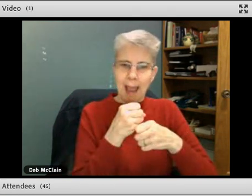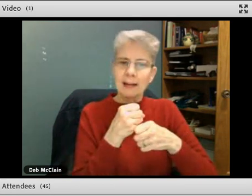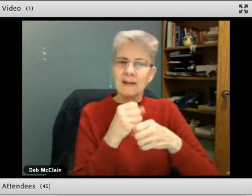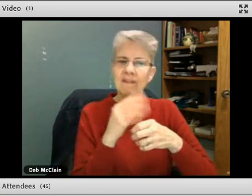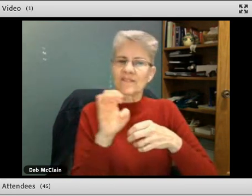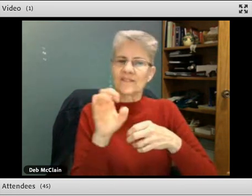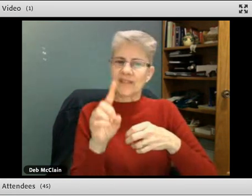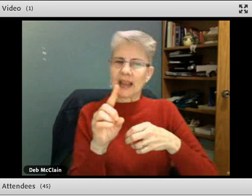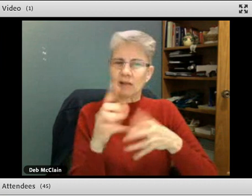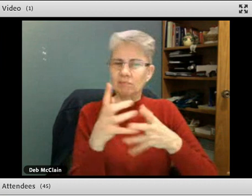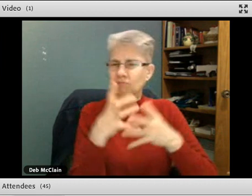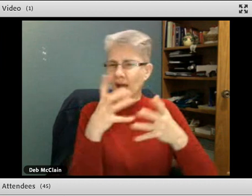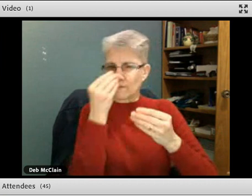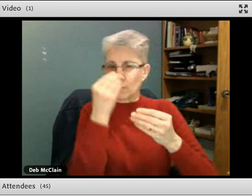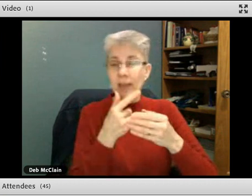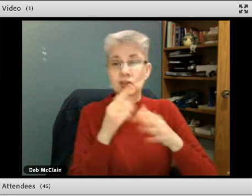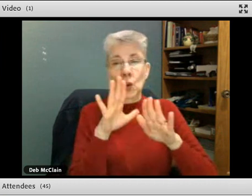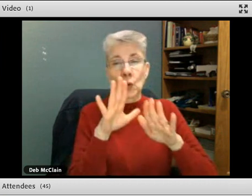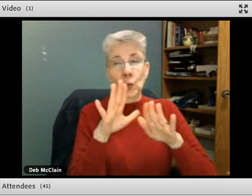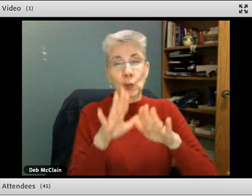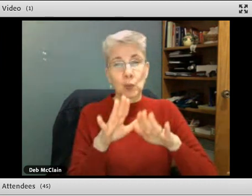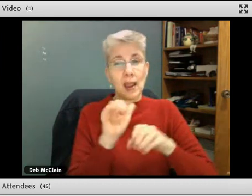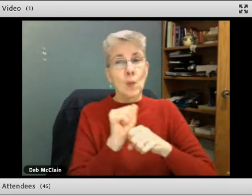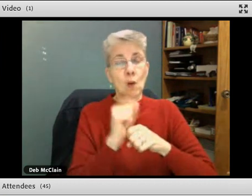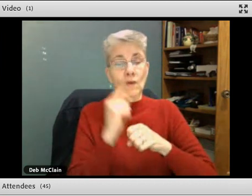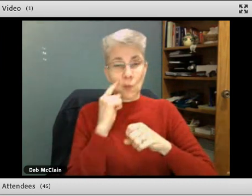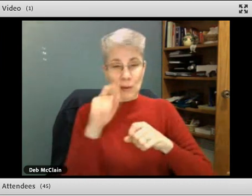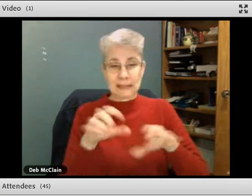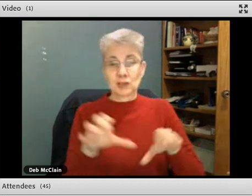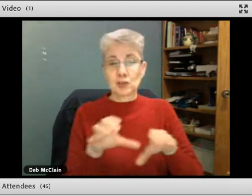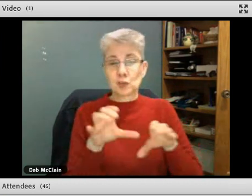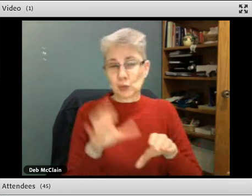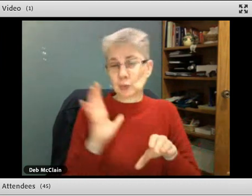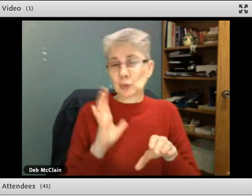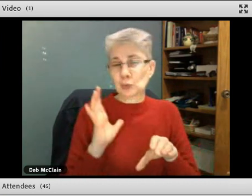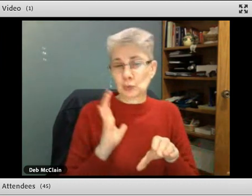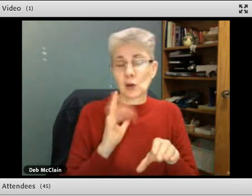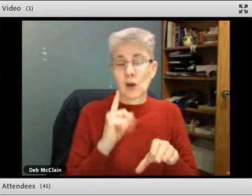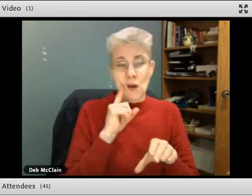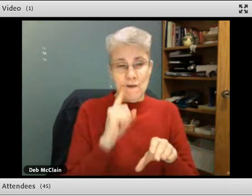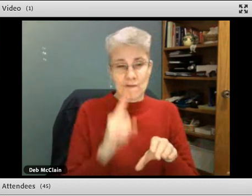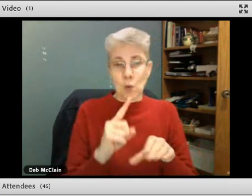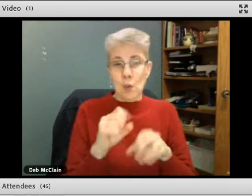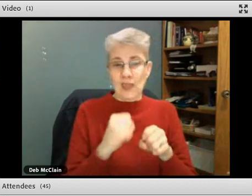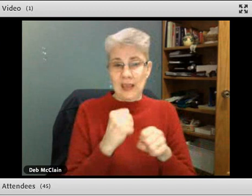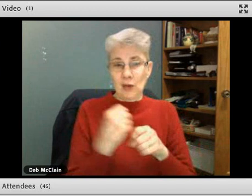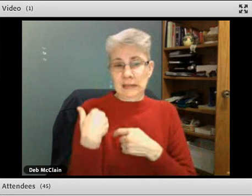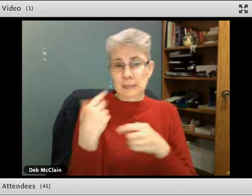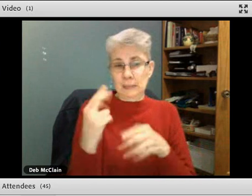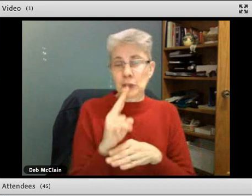for what it needed to do for the years its been used. But it is time to replace it,